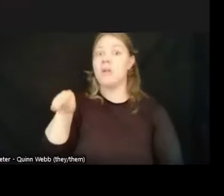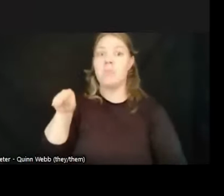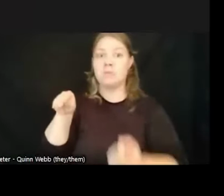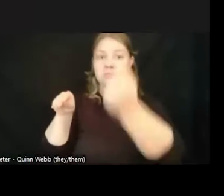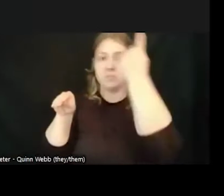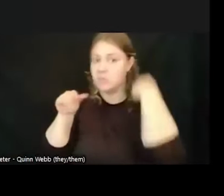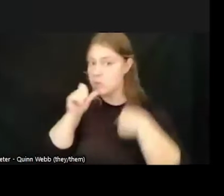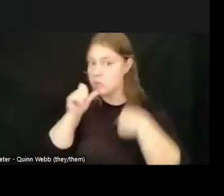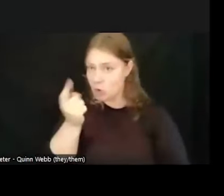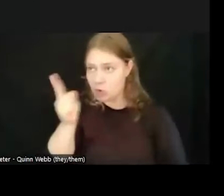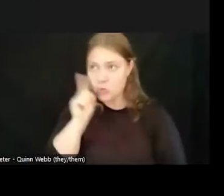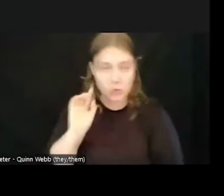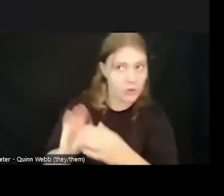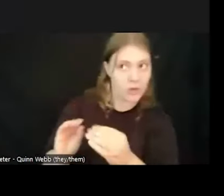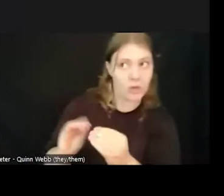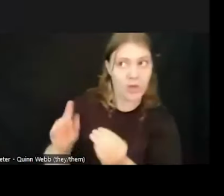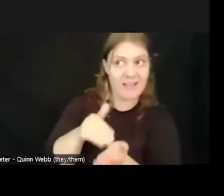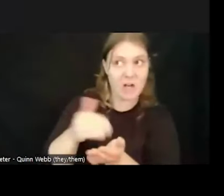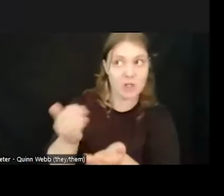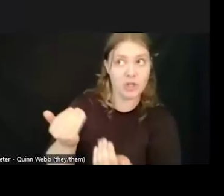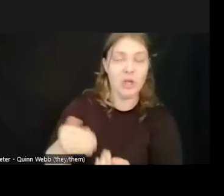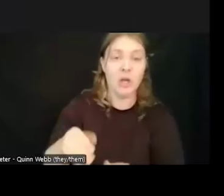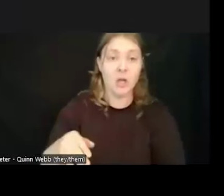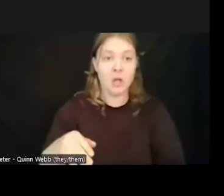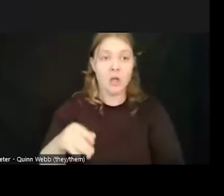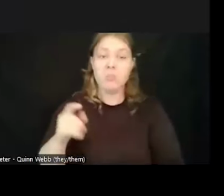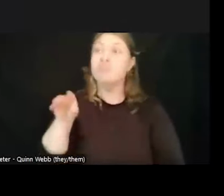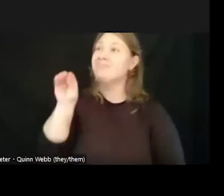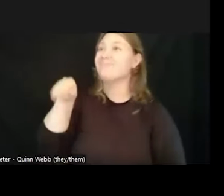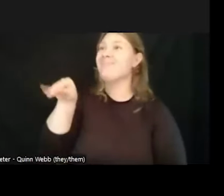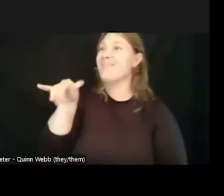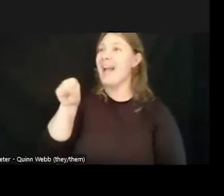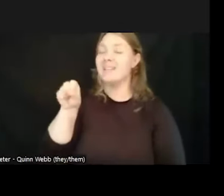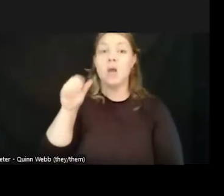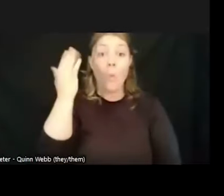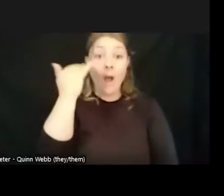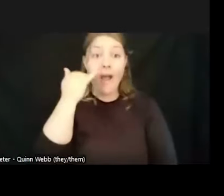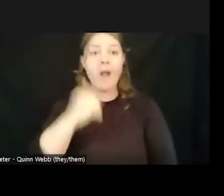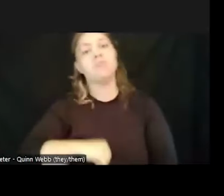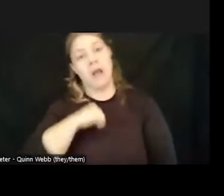doctor was saying to him but but he would say yes because Pride fed that cuz he didn't want to feel